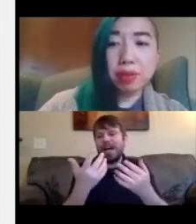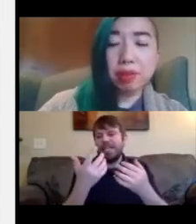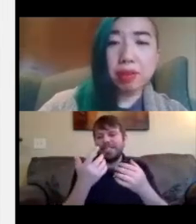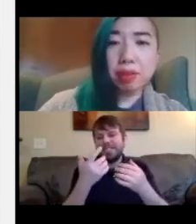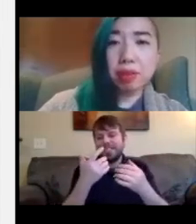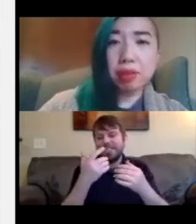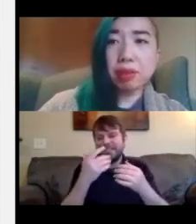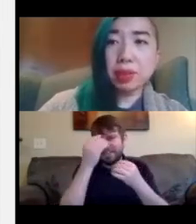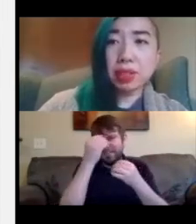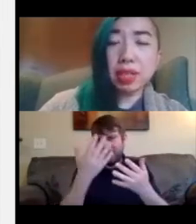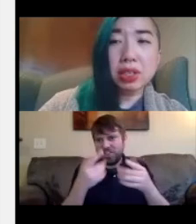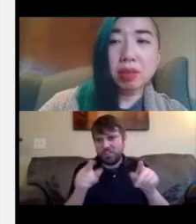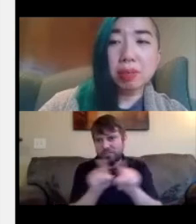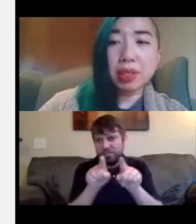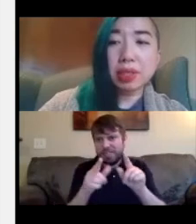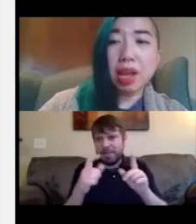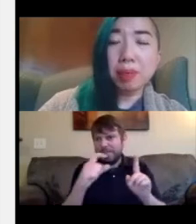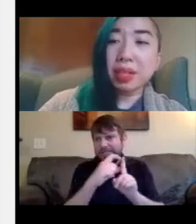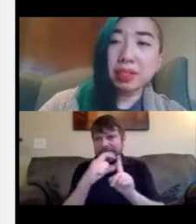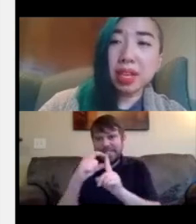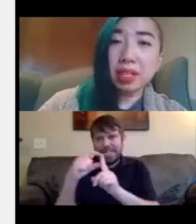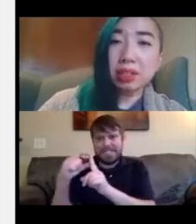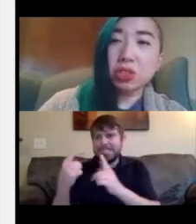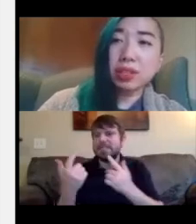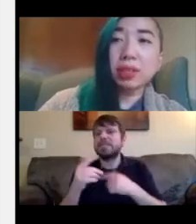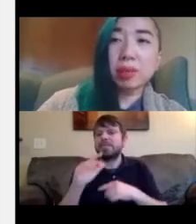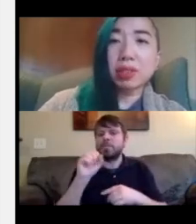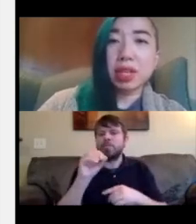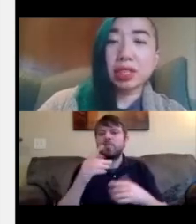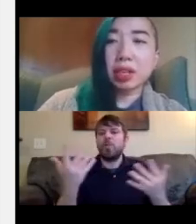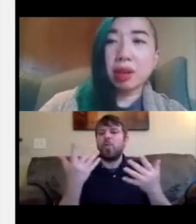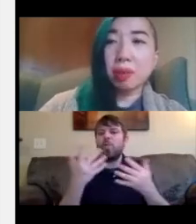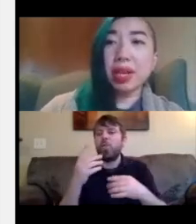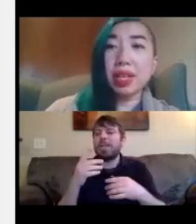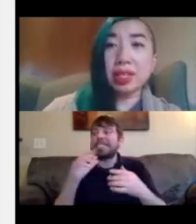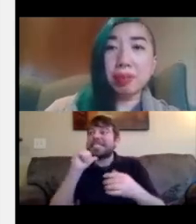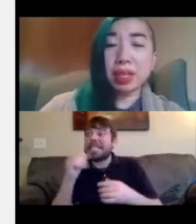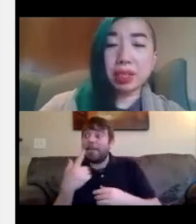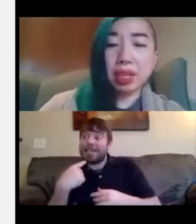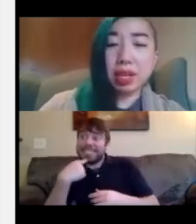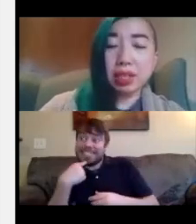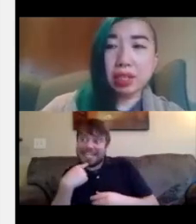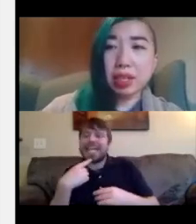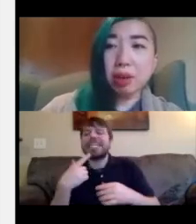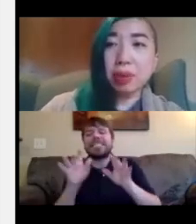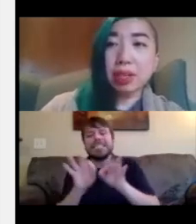the representation of what's not said is, just as much as what is said being said. And I hope that